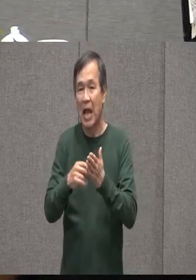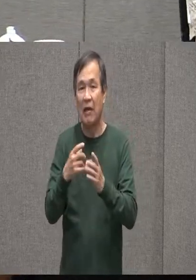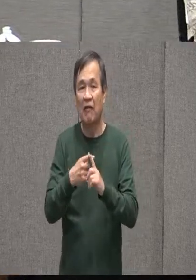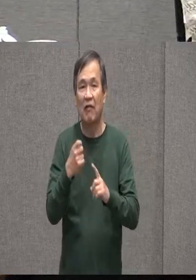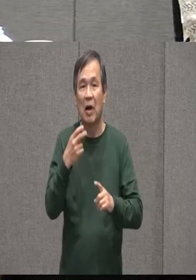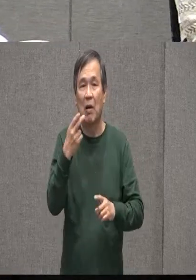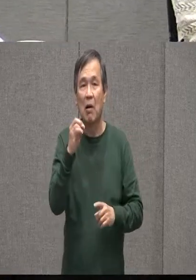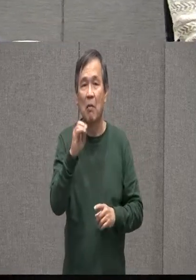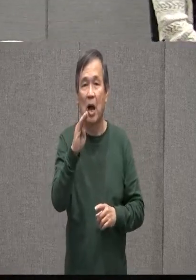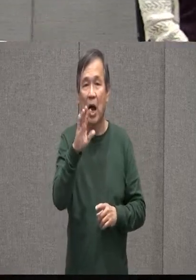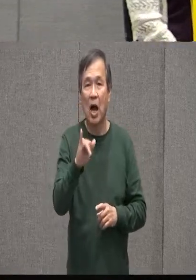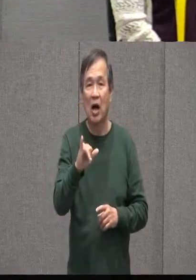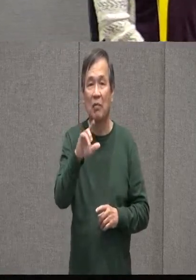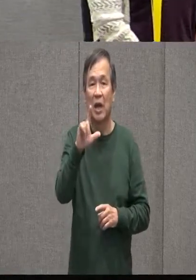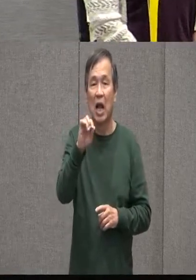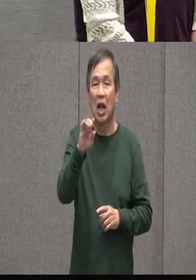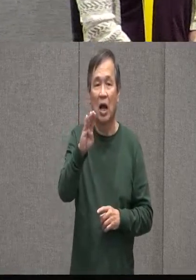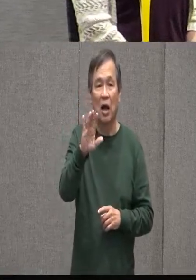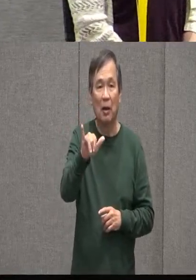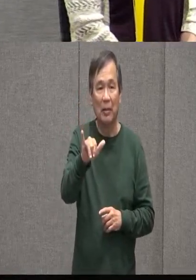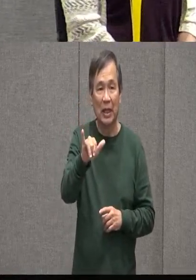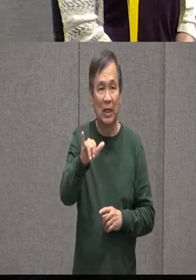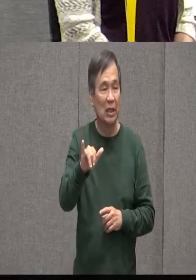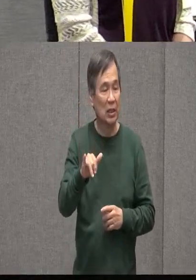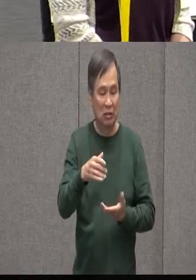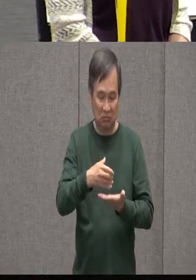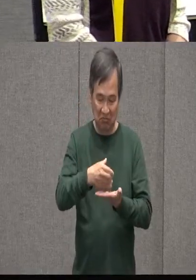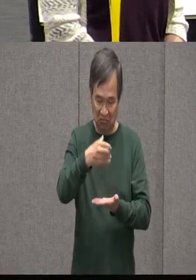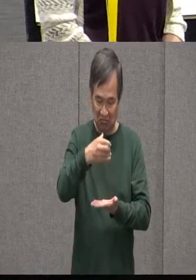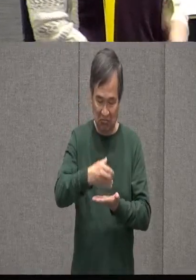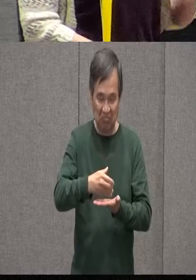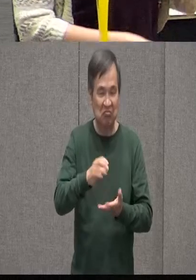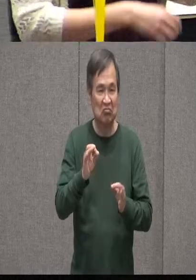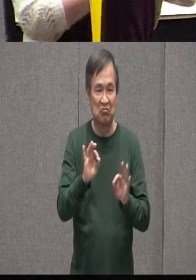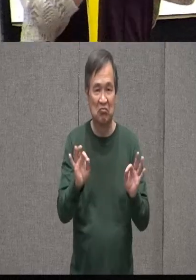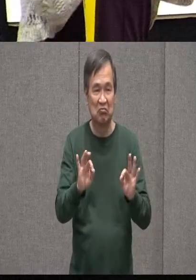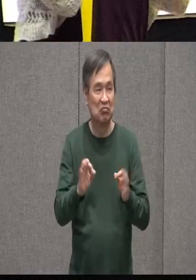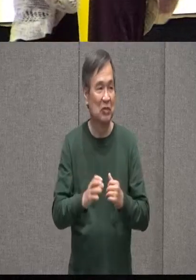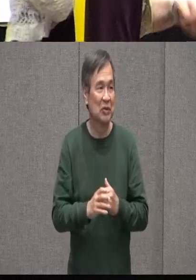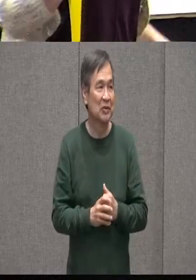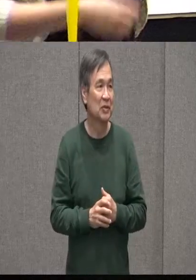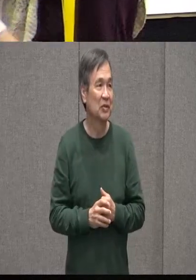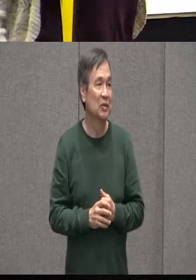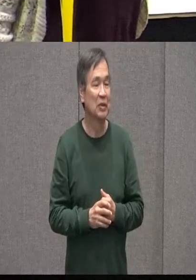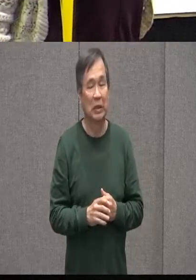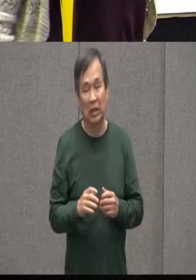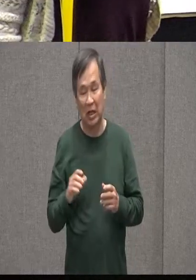you know those little bottles. This is acrylic paint. They come in smaller bottles too.